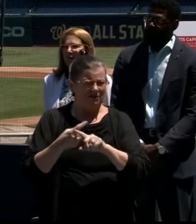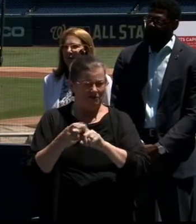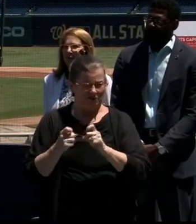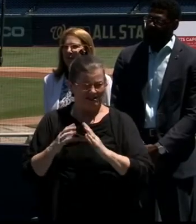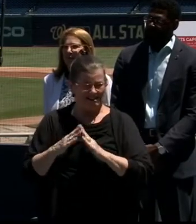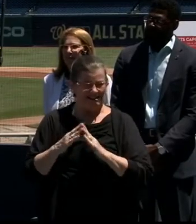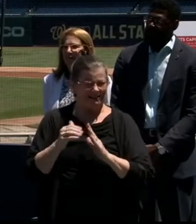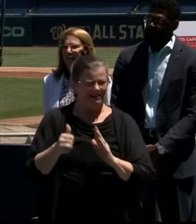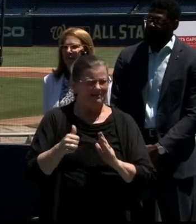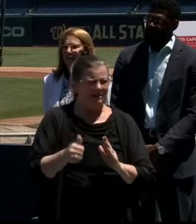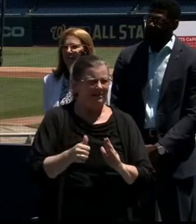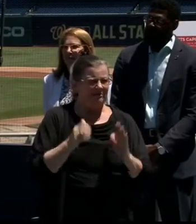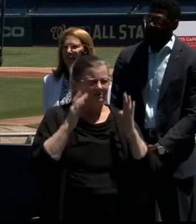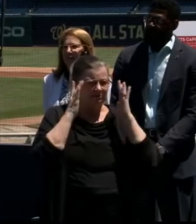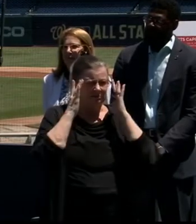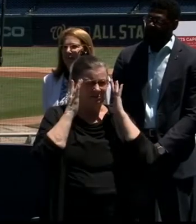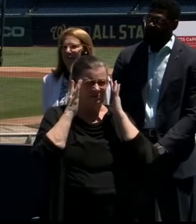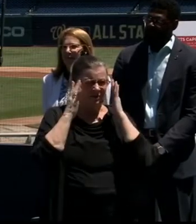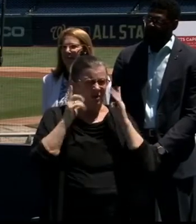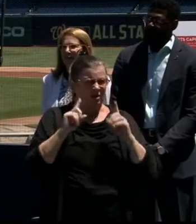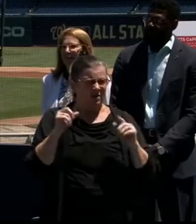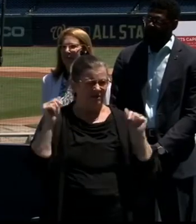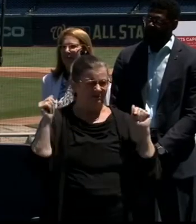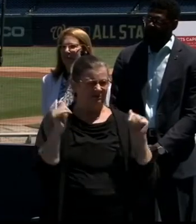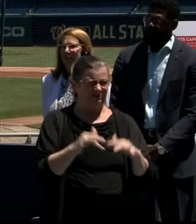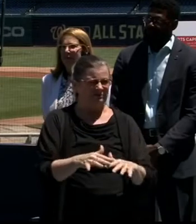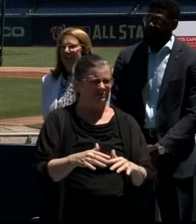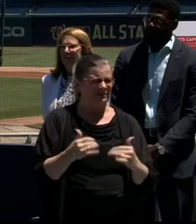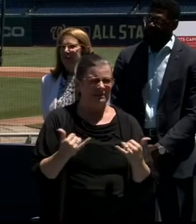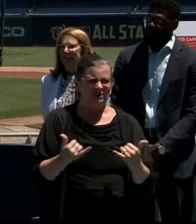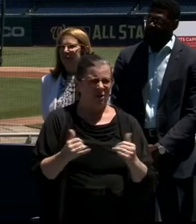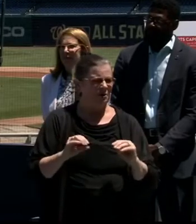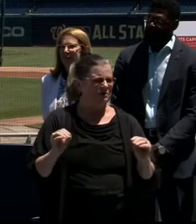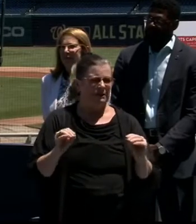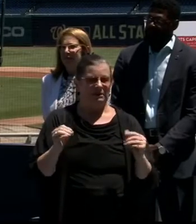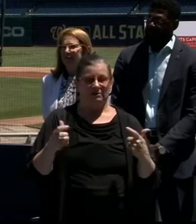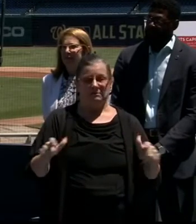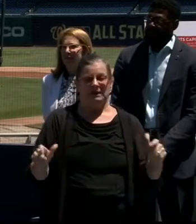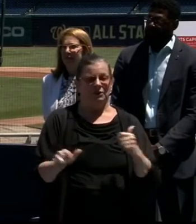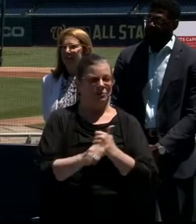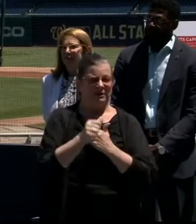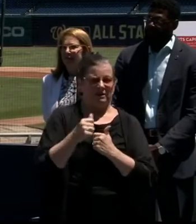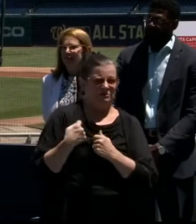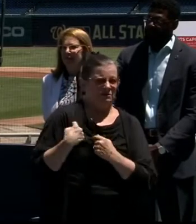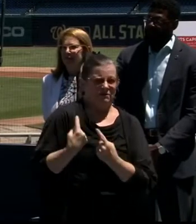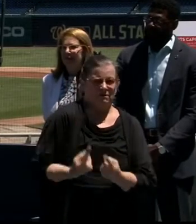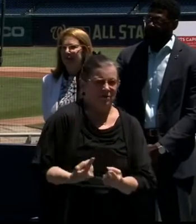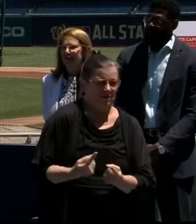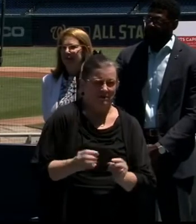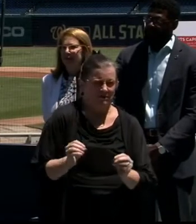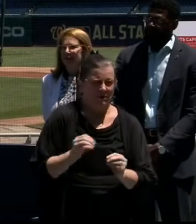WASHINGTON, D.C. IS ONE OF THE CITY'S THAT IS BEST IN THE COUNTRY AT PLANNING, PREPARING AND EXECUTING THESE TYPES OF